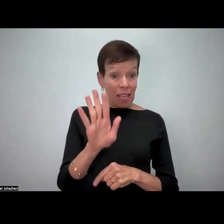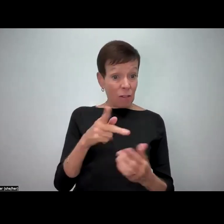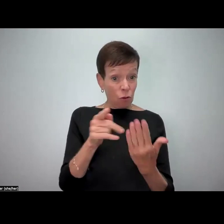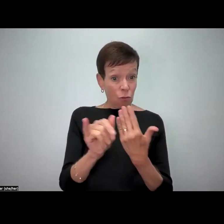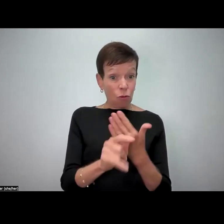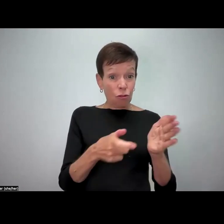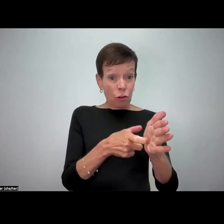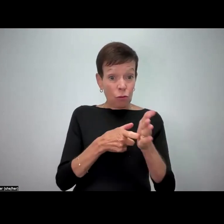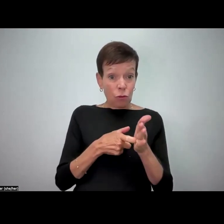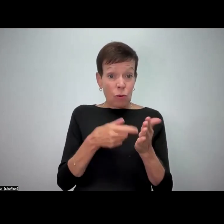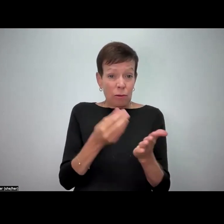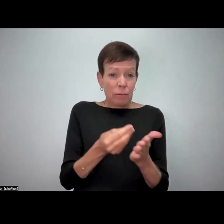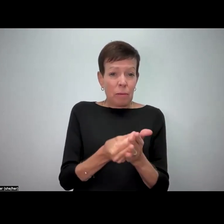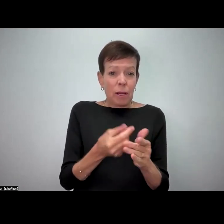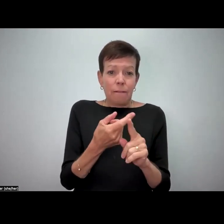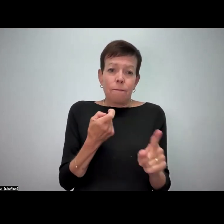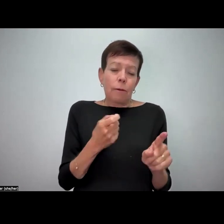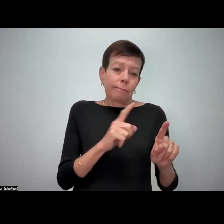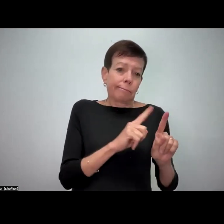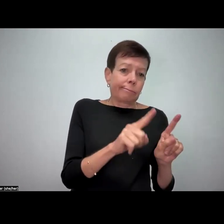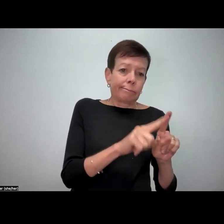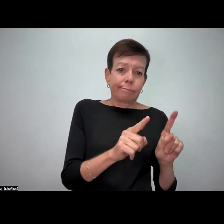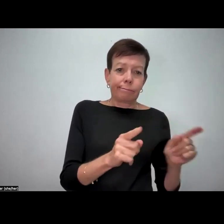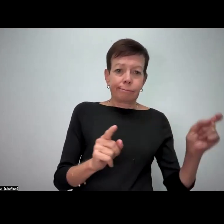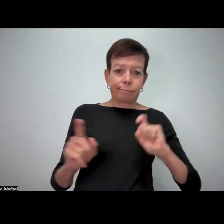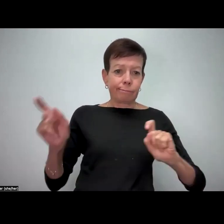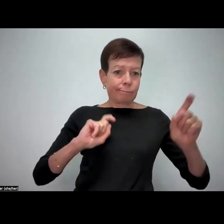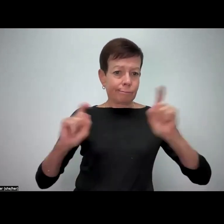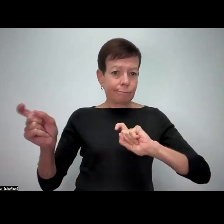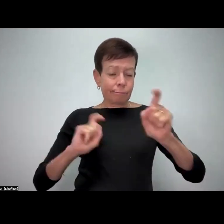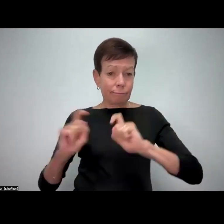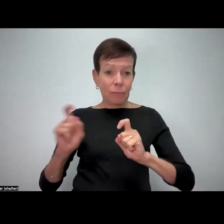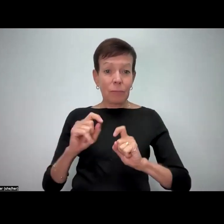and if you have, you know, have funding from everyone except one of those sources, and you're